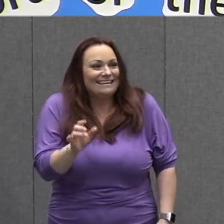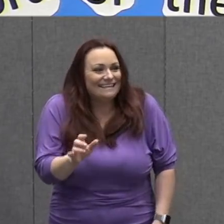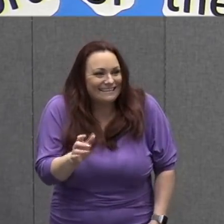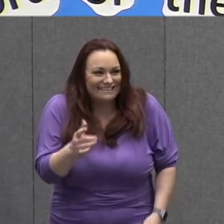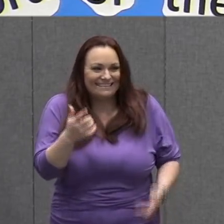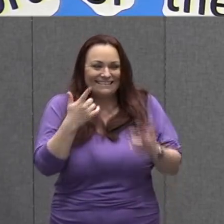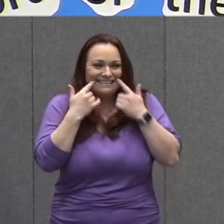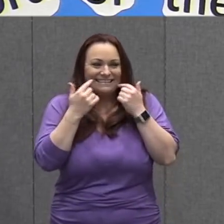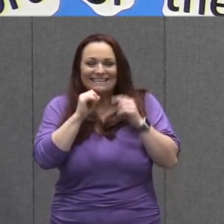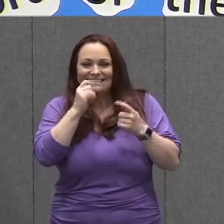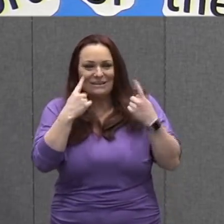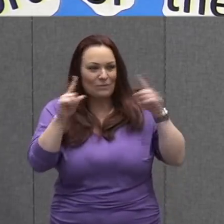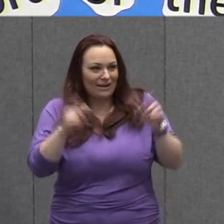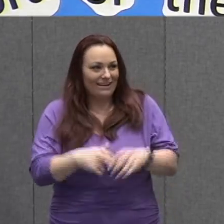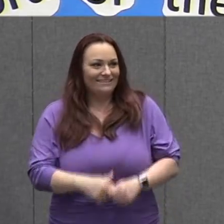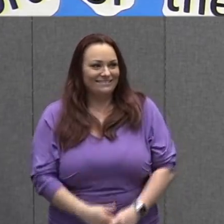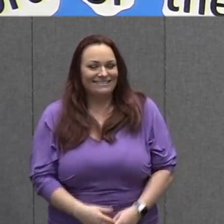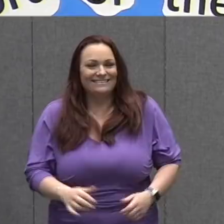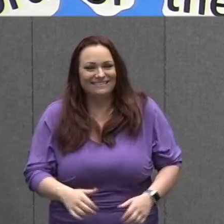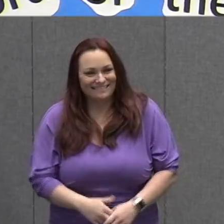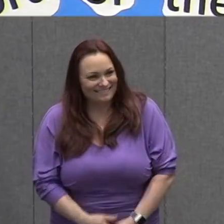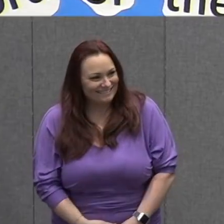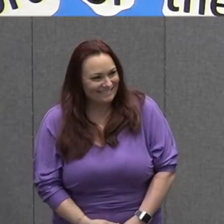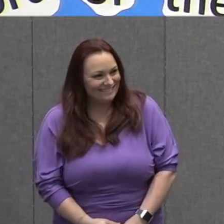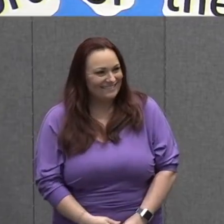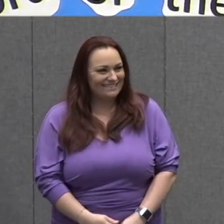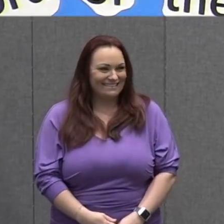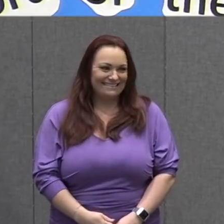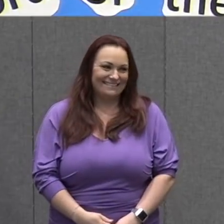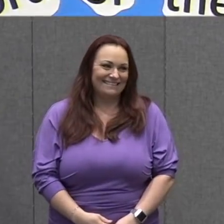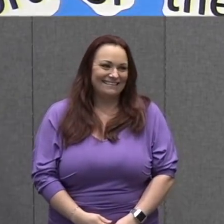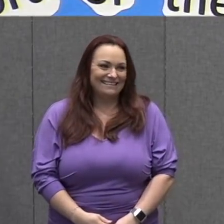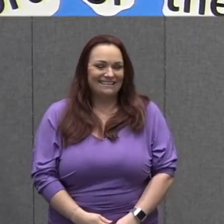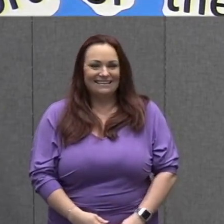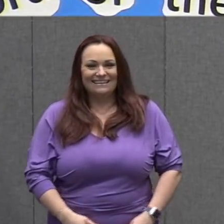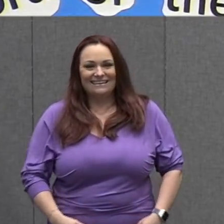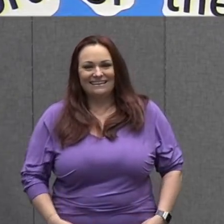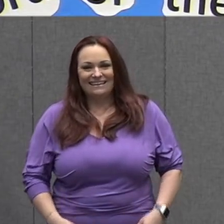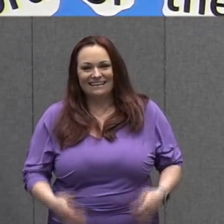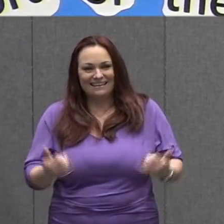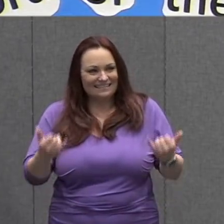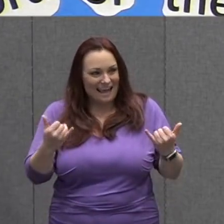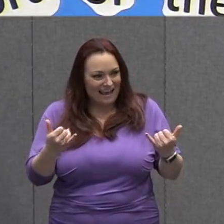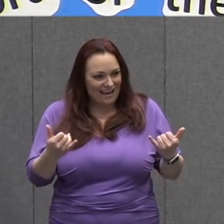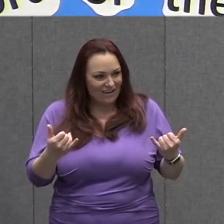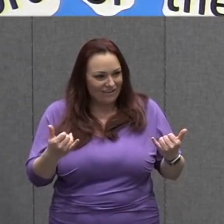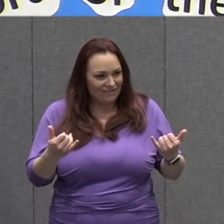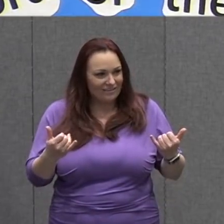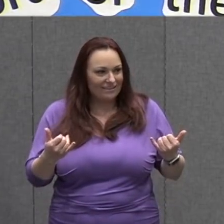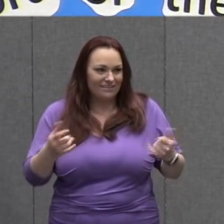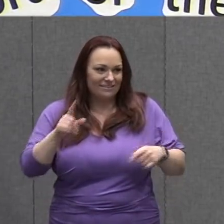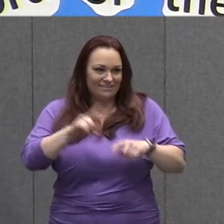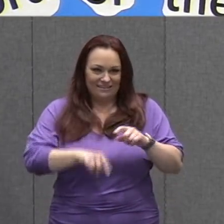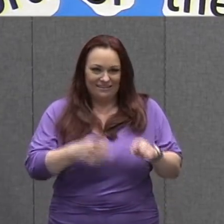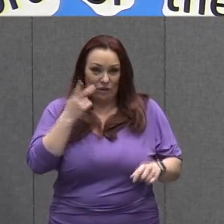It's not working. So now, you can't see it